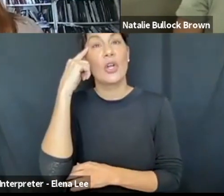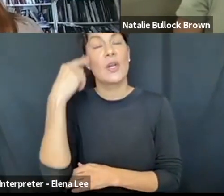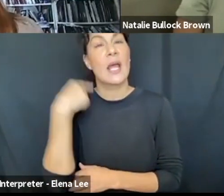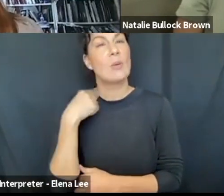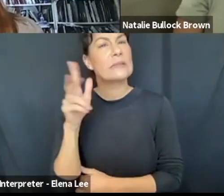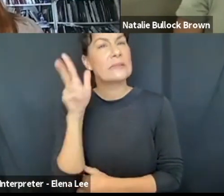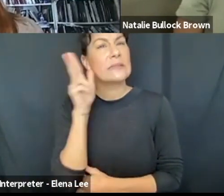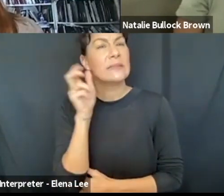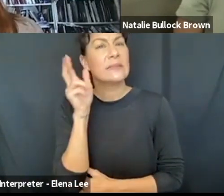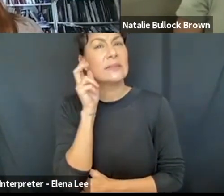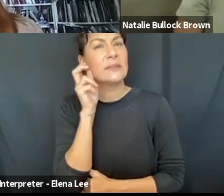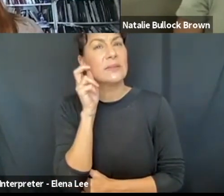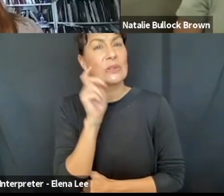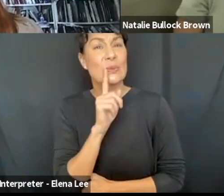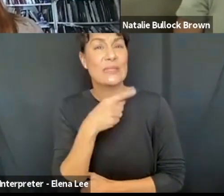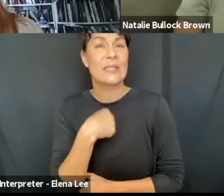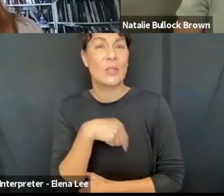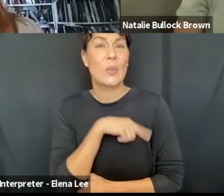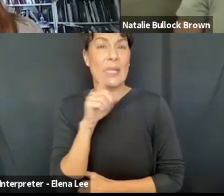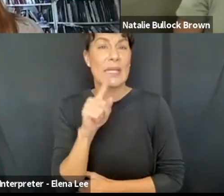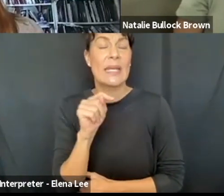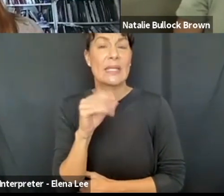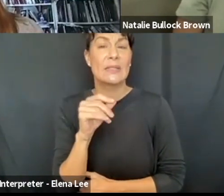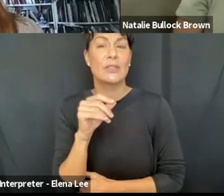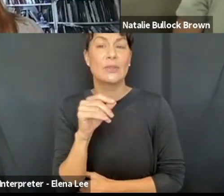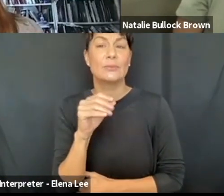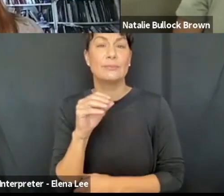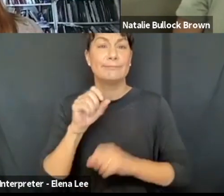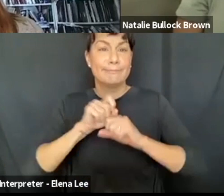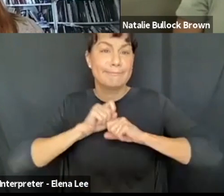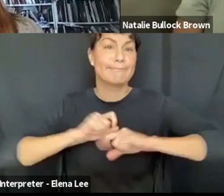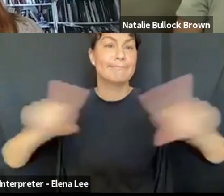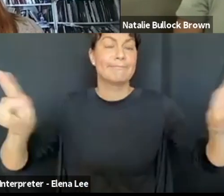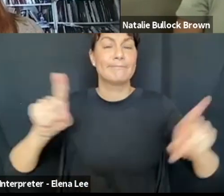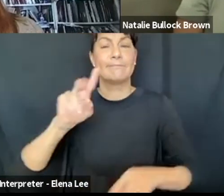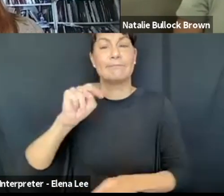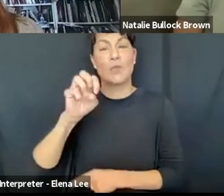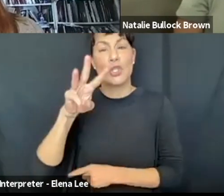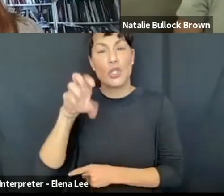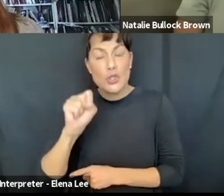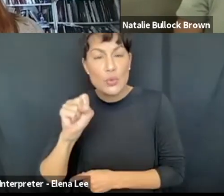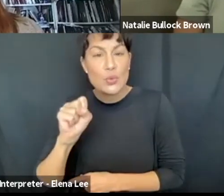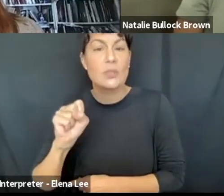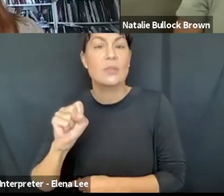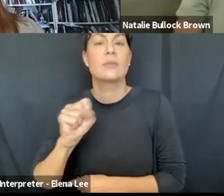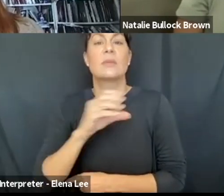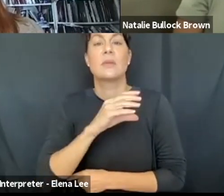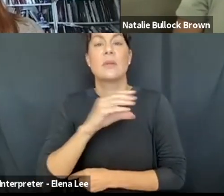is really we need to get this into newsrooms and journalism schools because I think one of the things